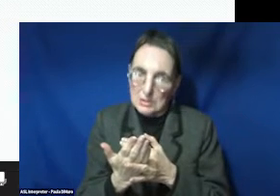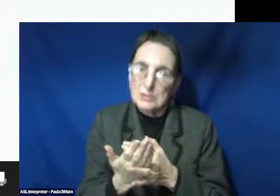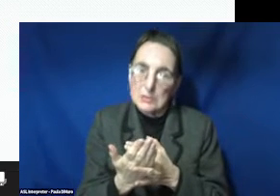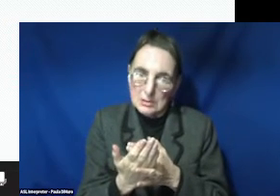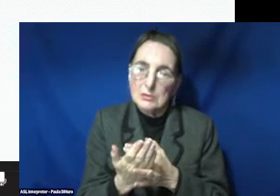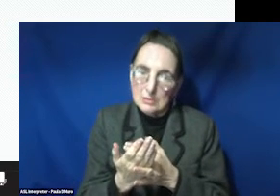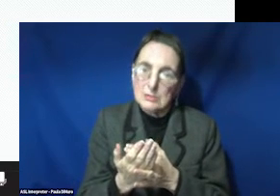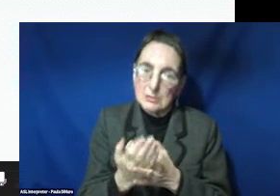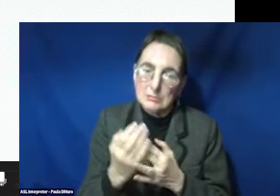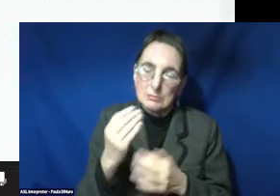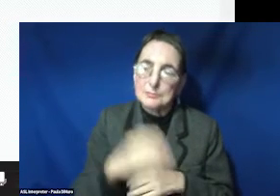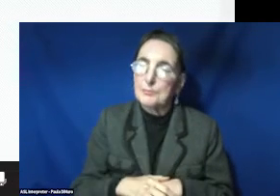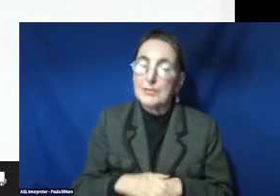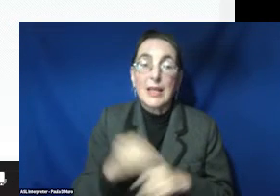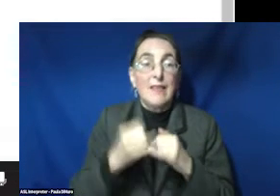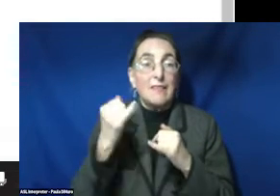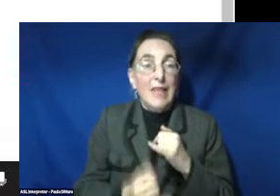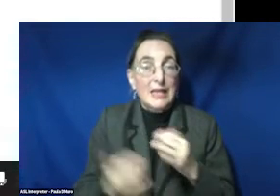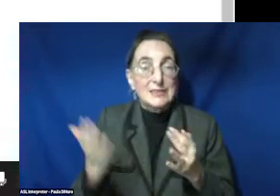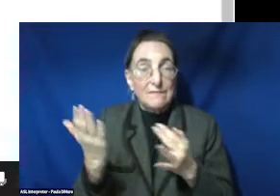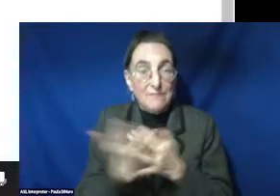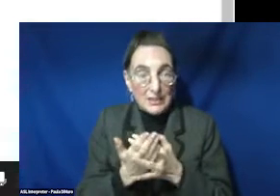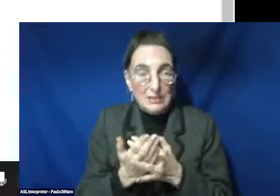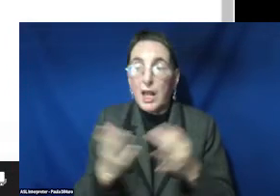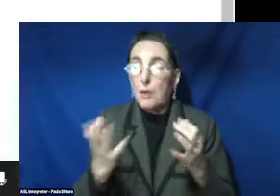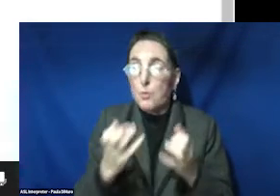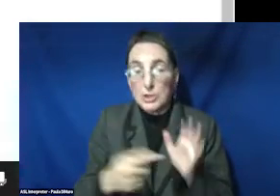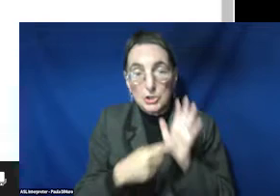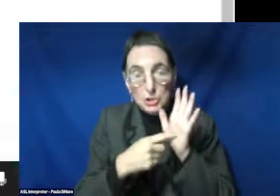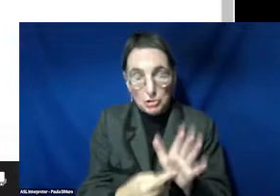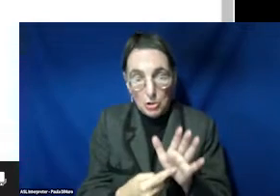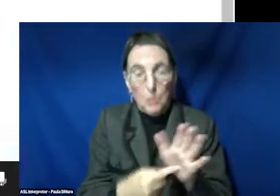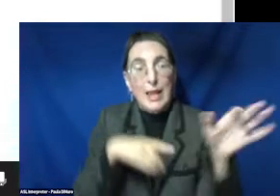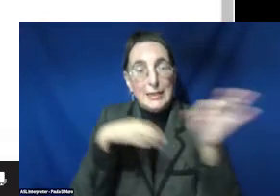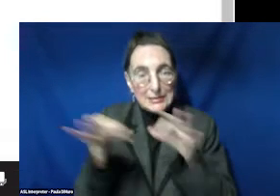The last file I want to go over here is the COA form.